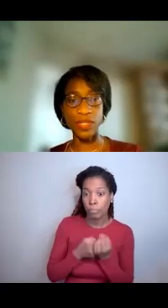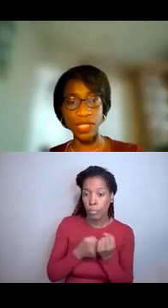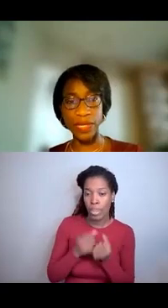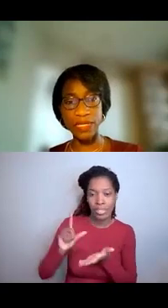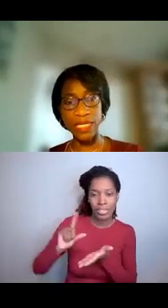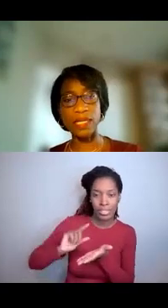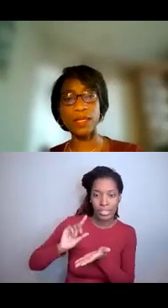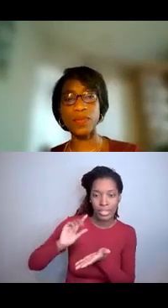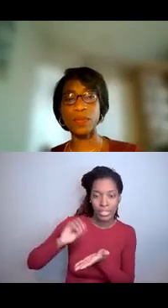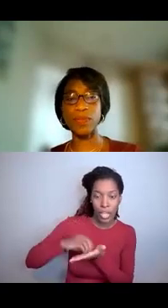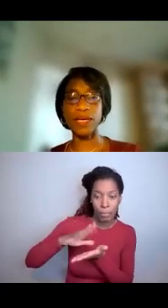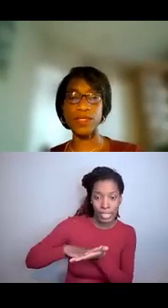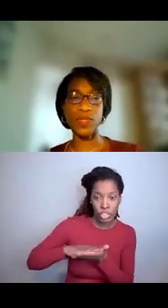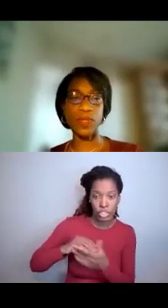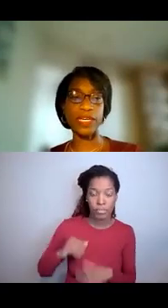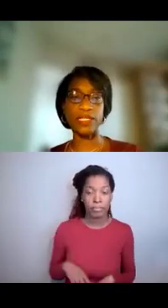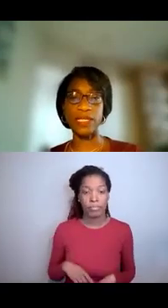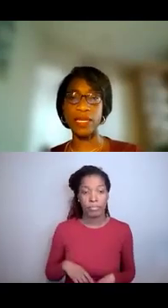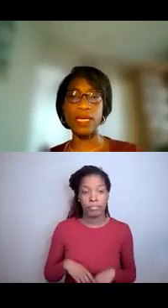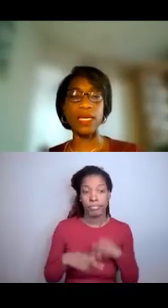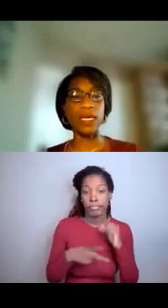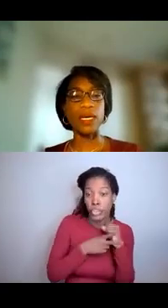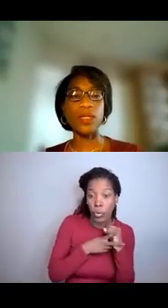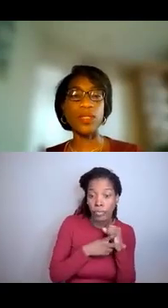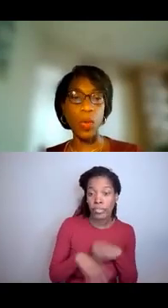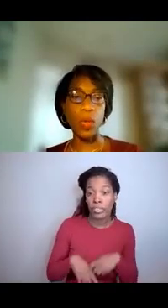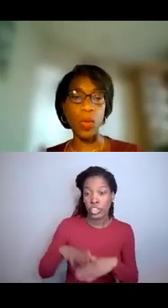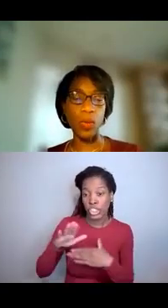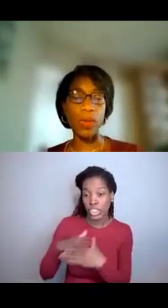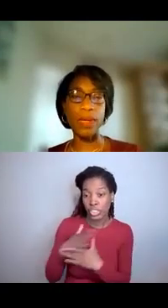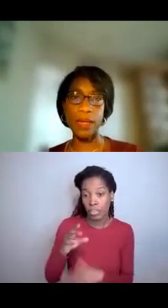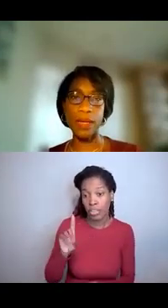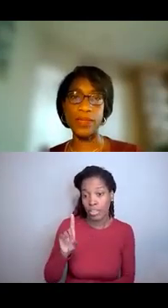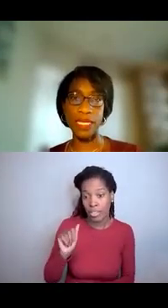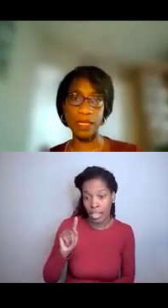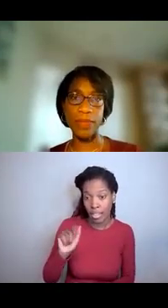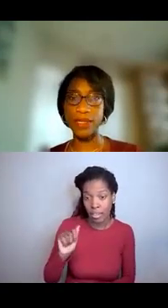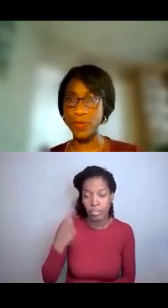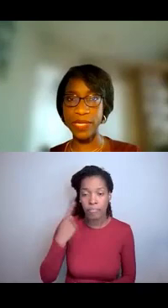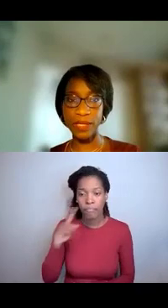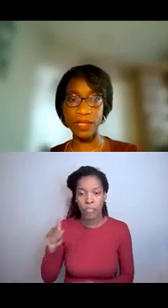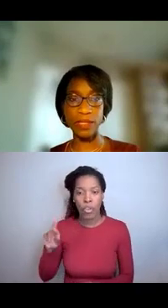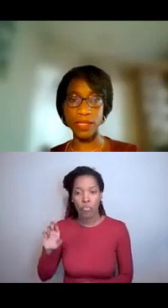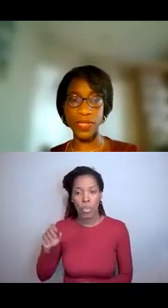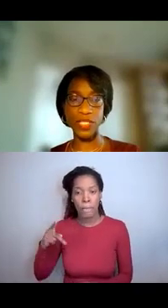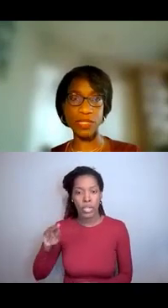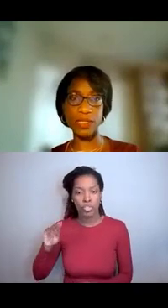or sharing data through repositories and other local data management considerations